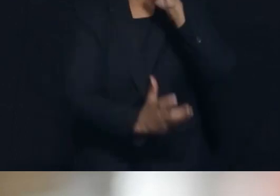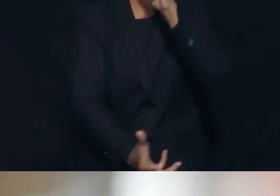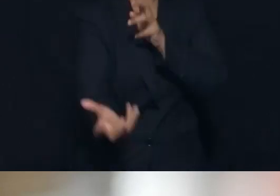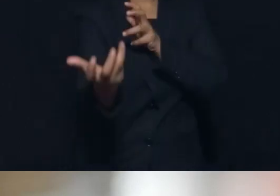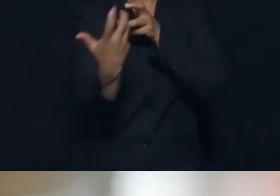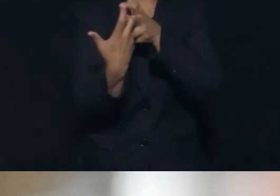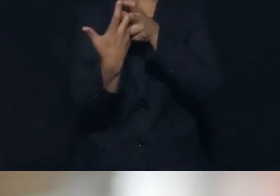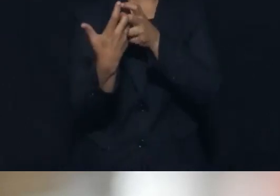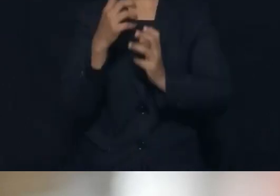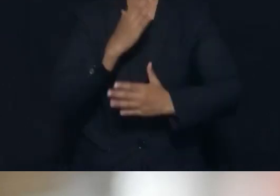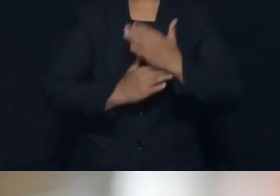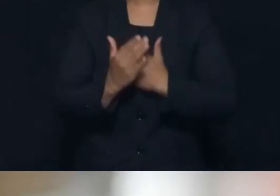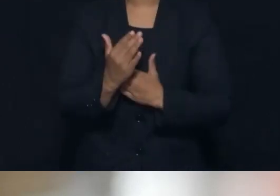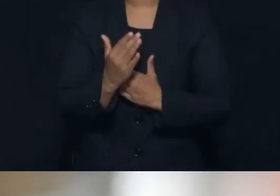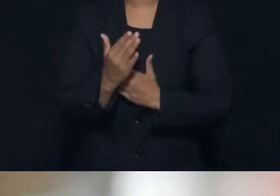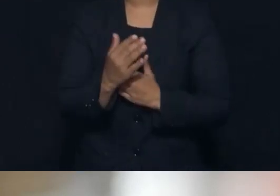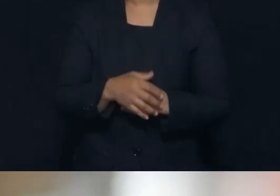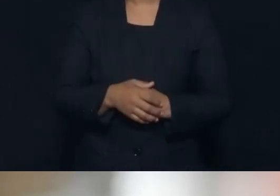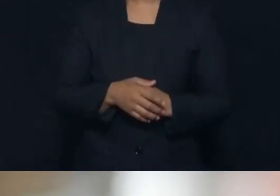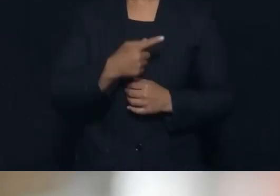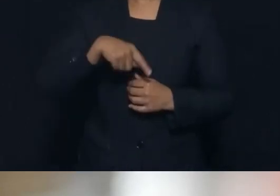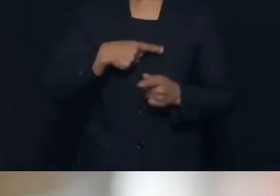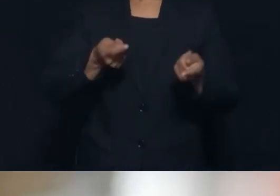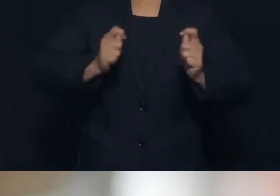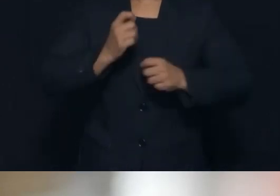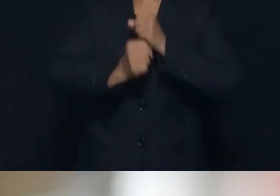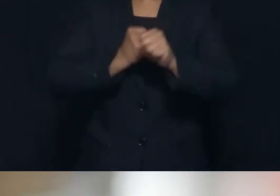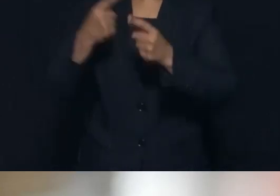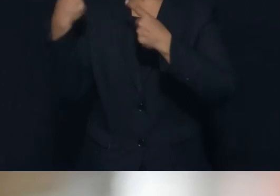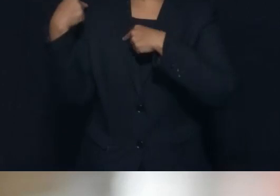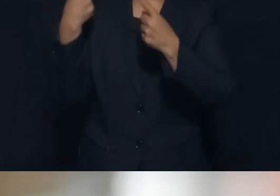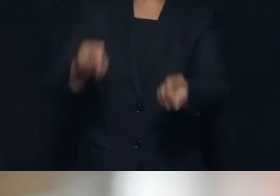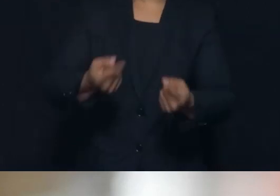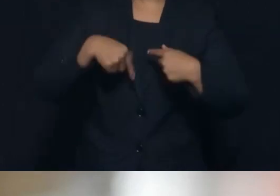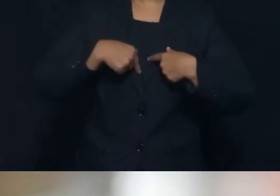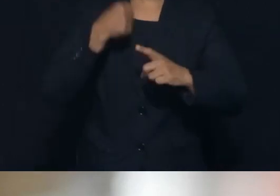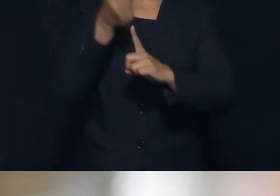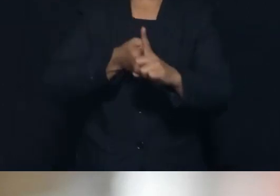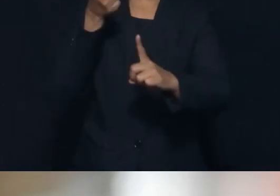And on the Swedish side we have Hans and on the European side we have Suzanna.